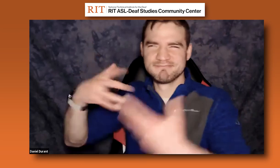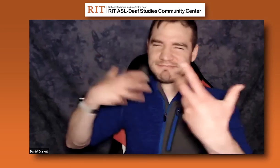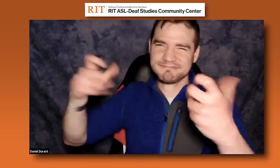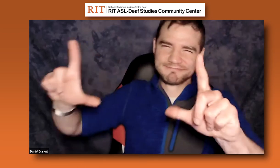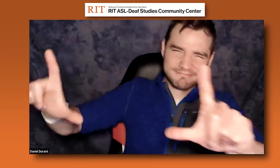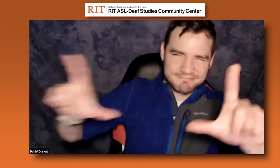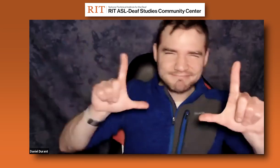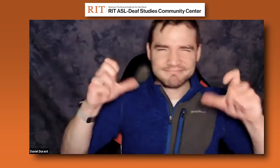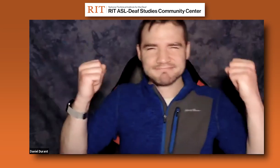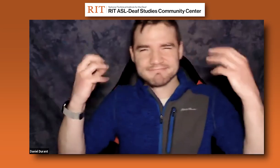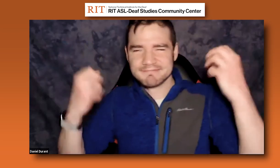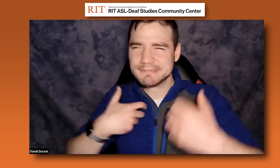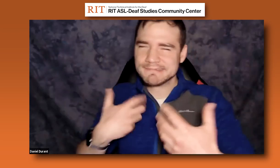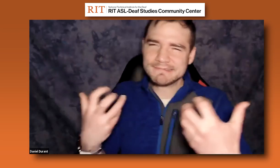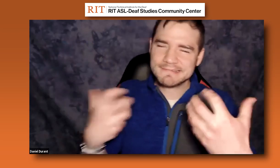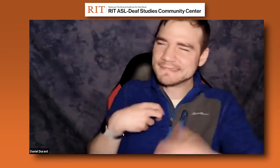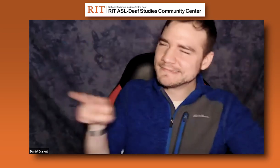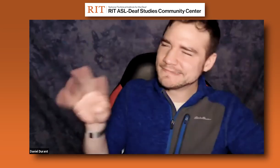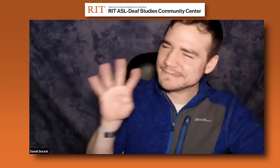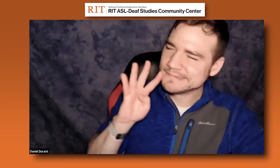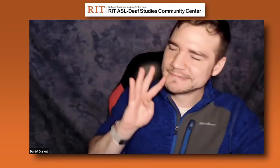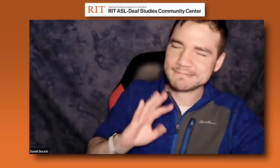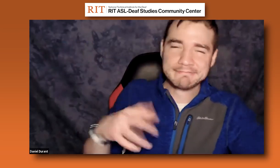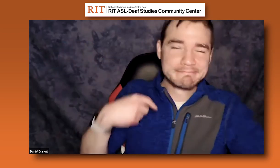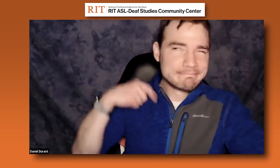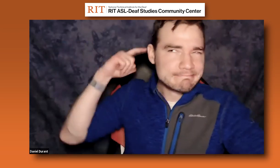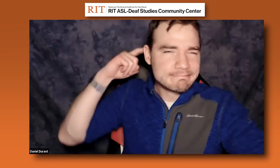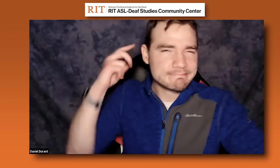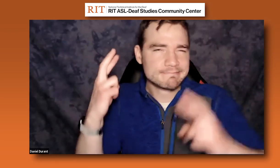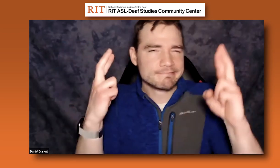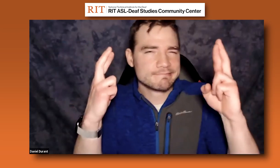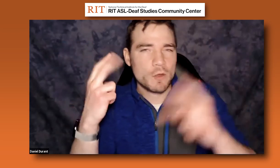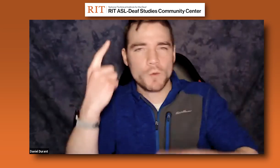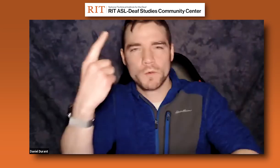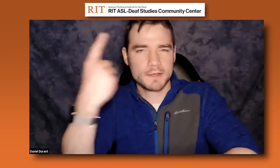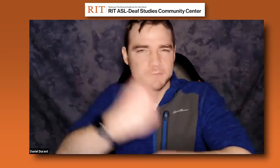"love to be an actual main character on 'Switched at Birth.'" In the back of my head,